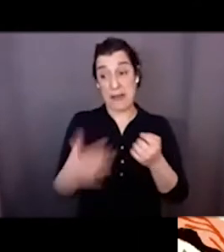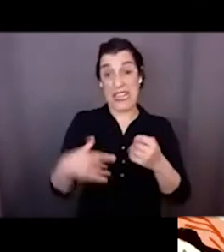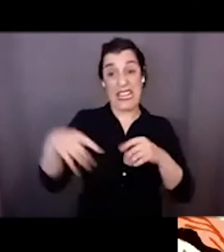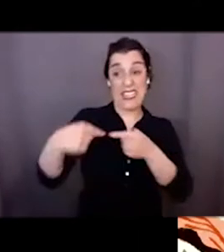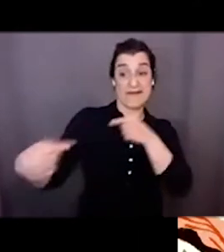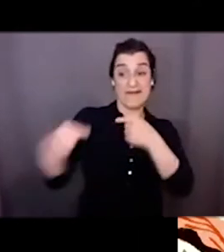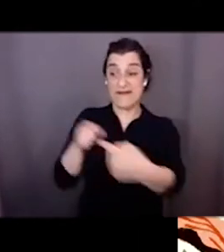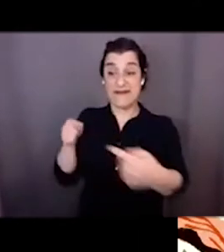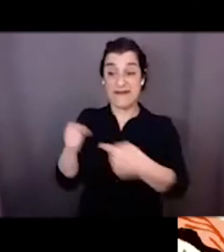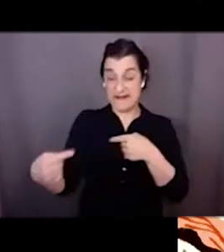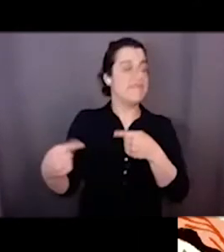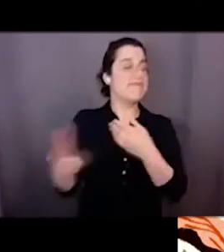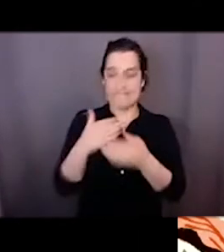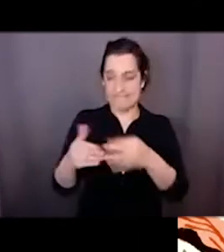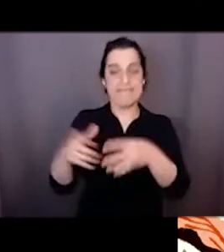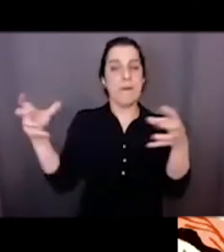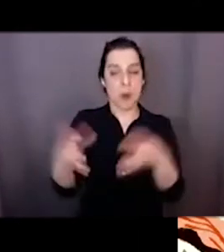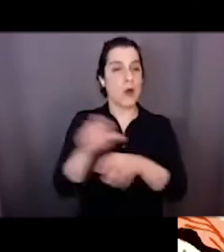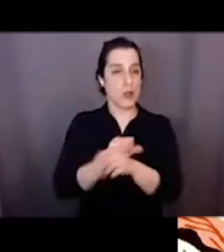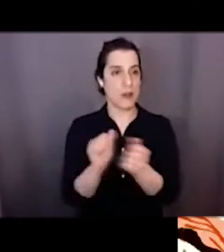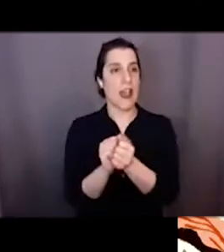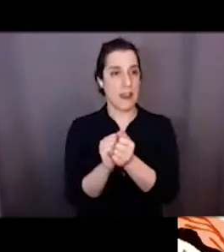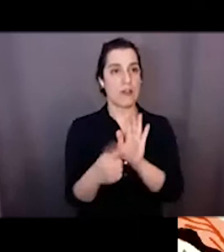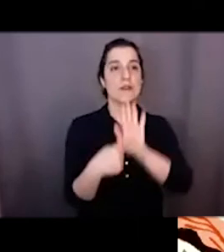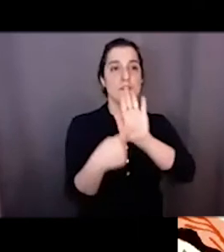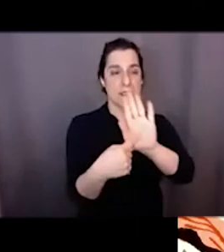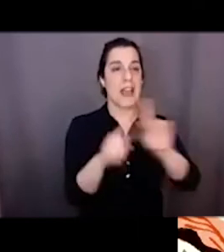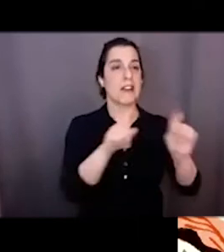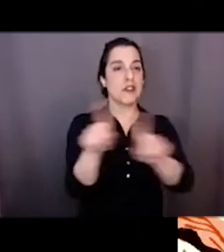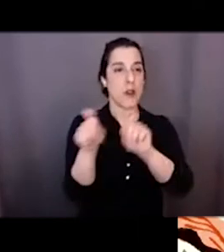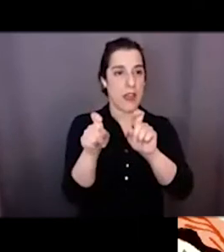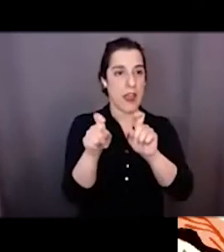pulled together to present a survey on inequities experienced by blind and